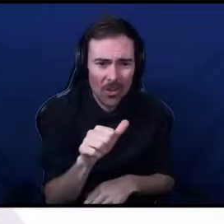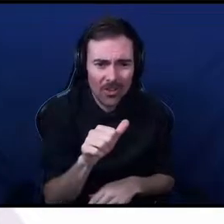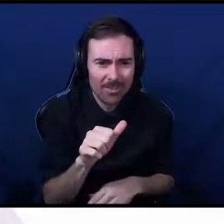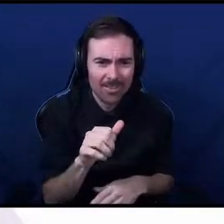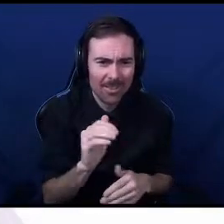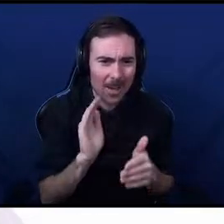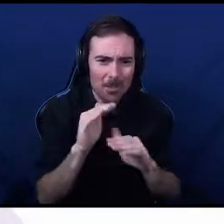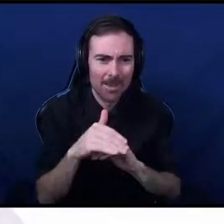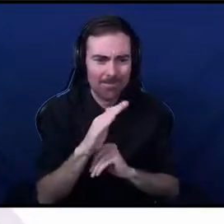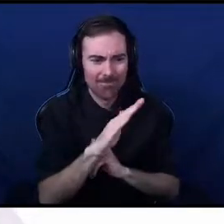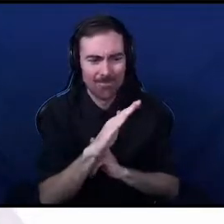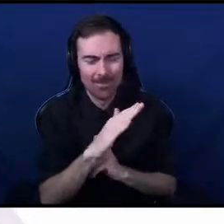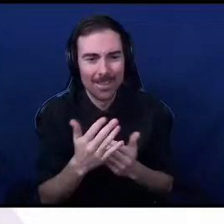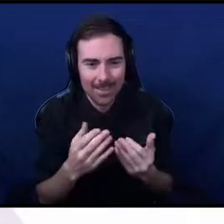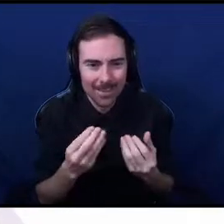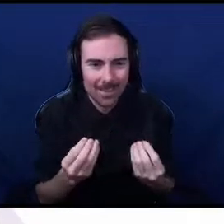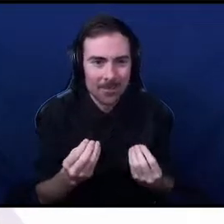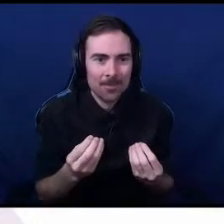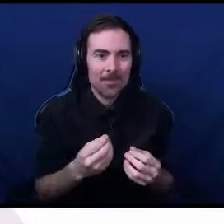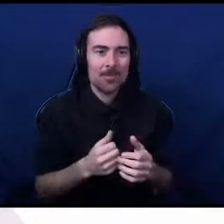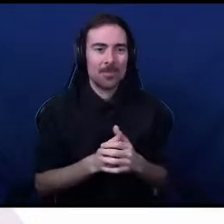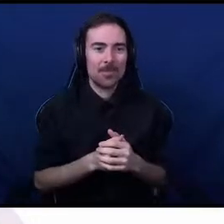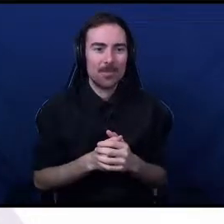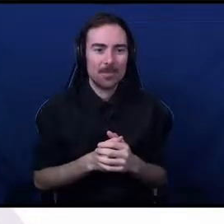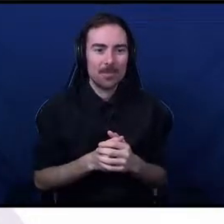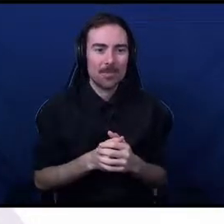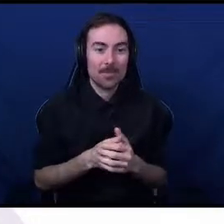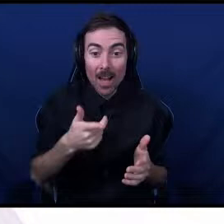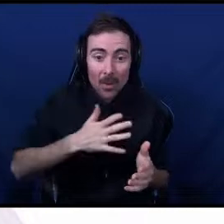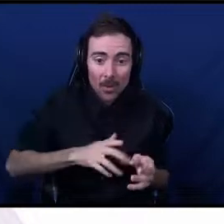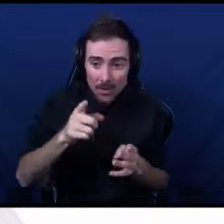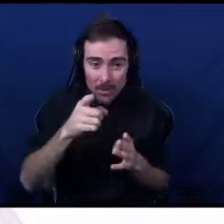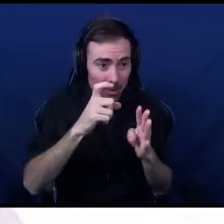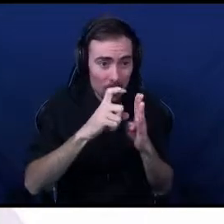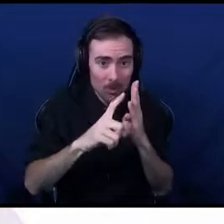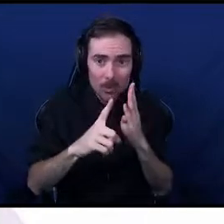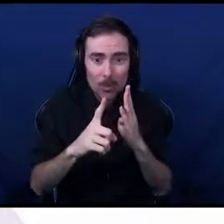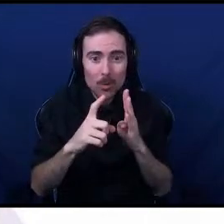And, and I want you to do something right now. So wherever you are, if you're at home listening to this, you're in a